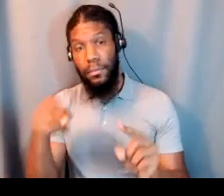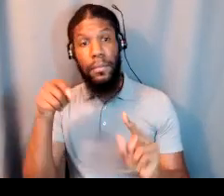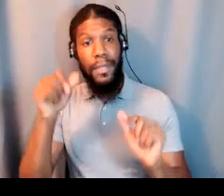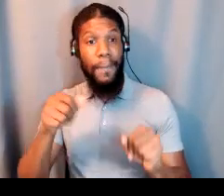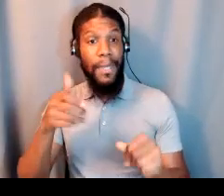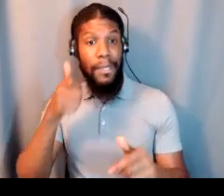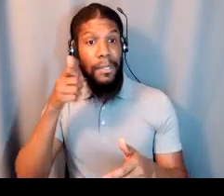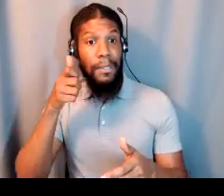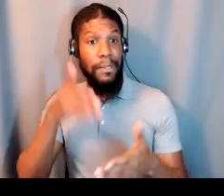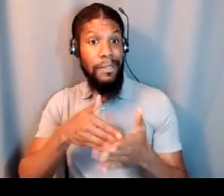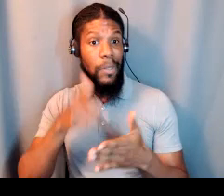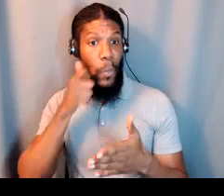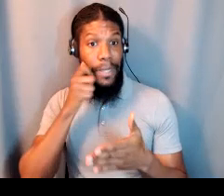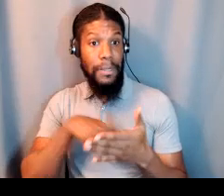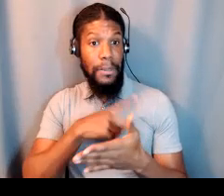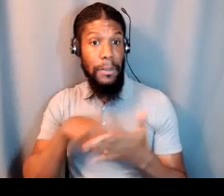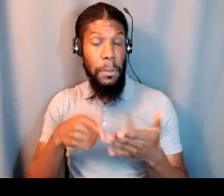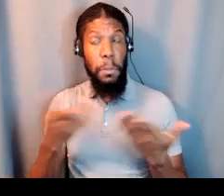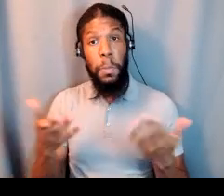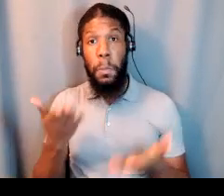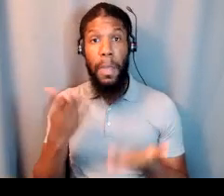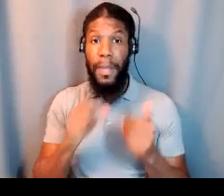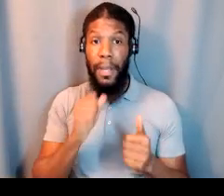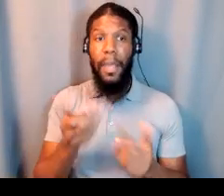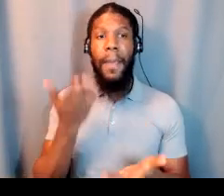Maybe it s all the feedback taken together that can function as antiracist.